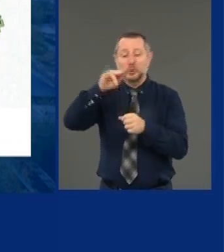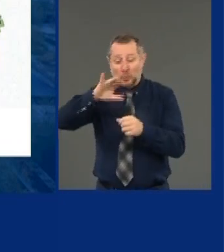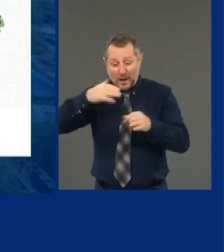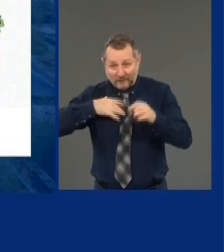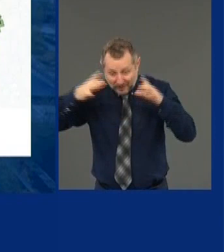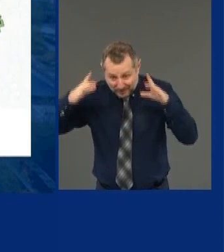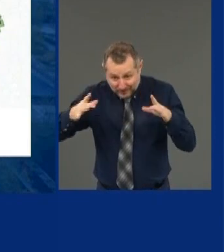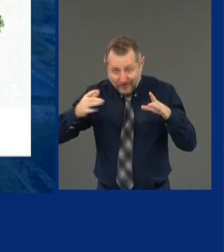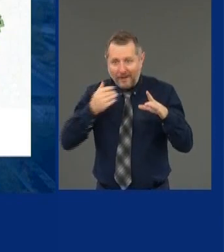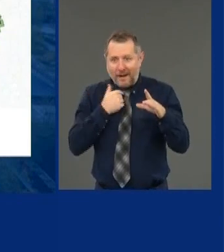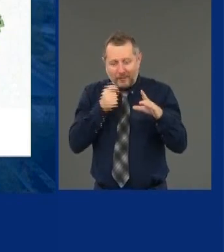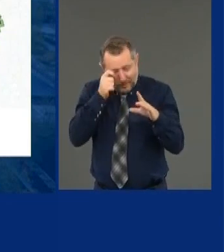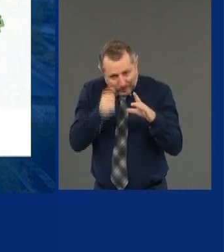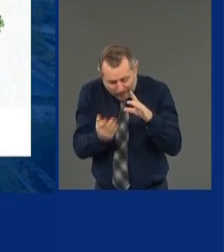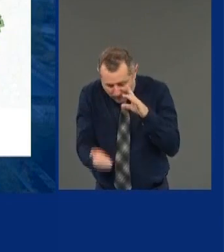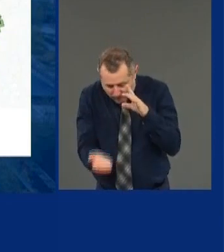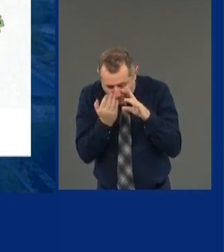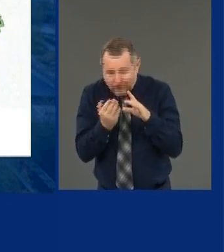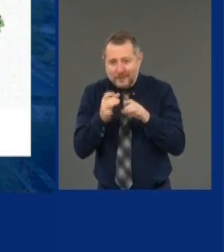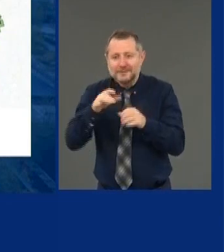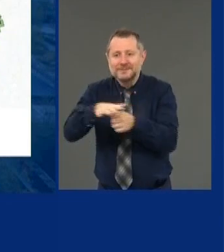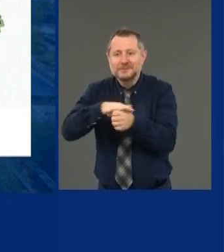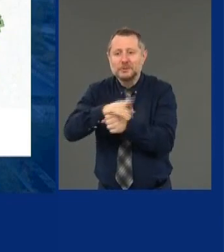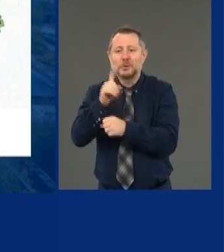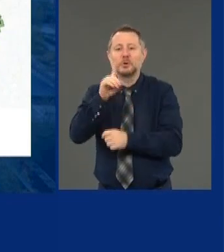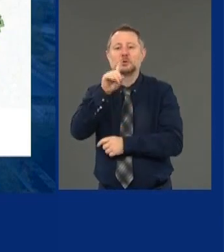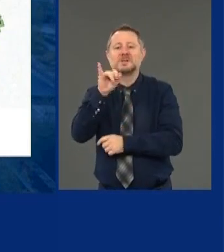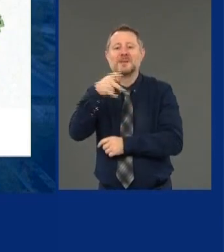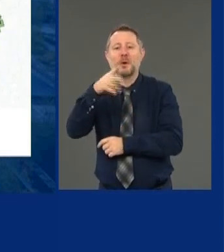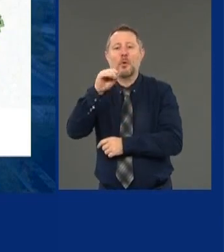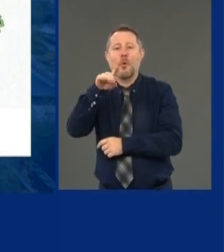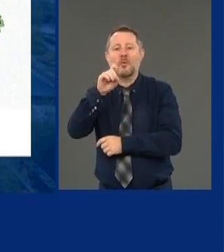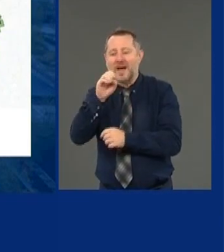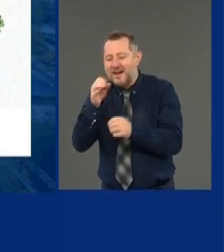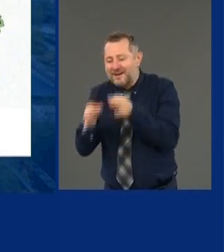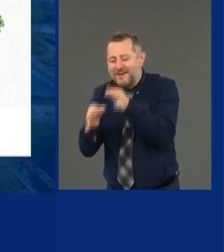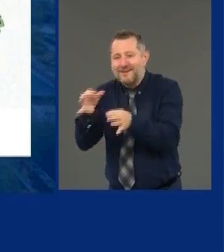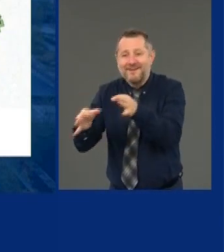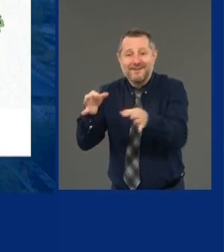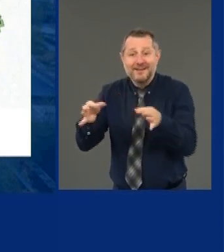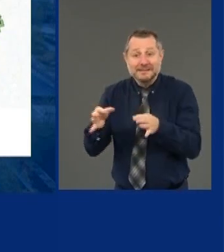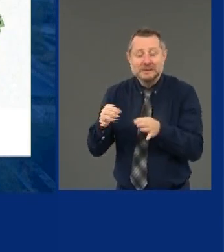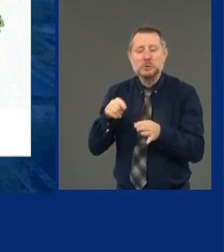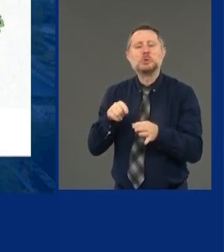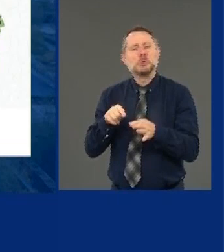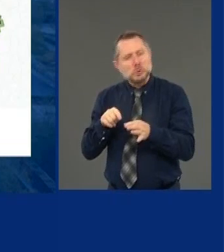CONGRATULATIONS TO THEM. WE STILL HAVE A PROBLEMOY IN NEW YORK CITY IN CERTAIN ZIP CODES.